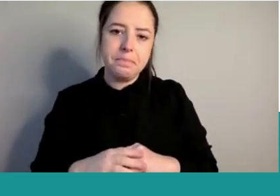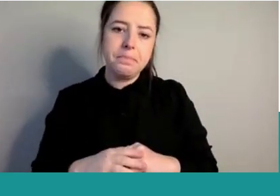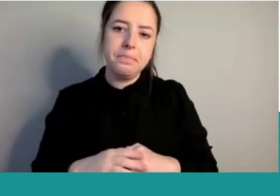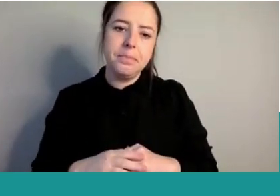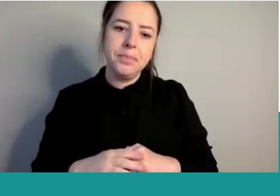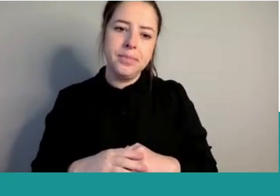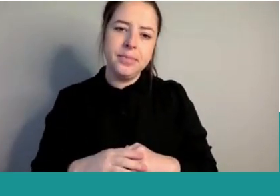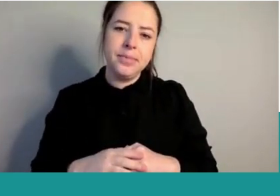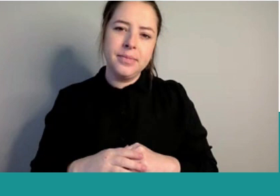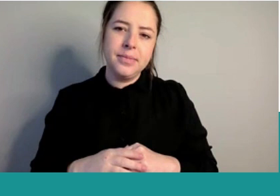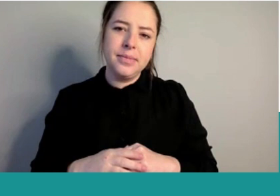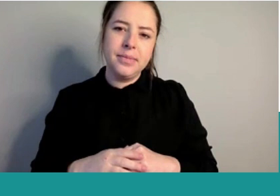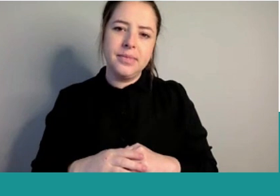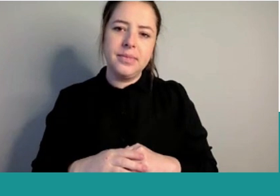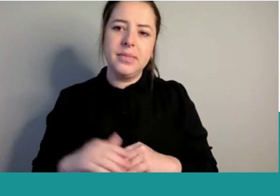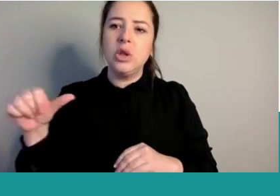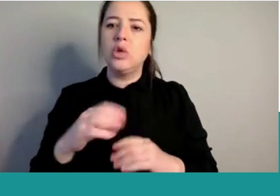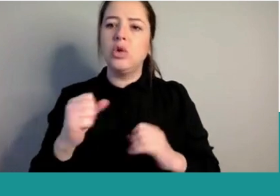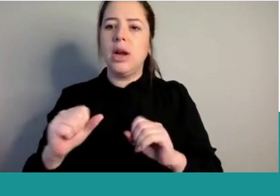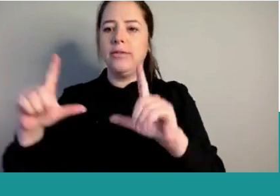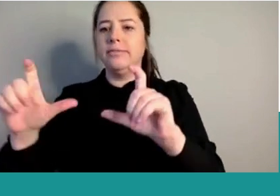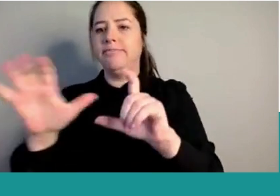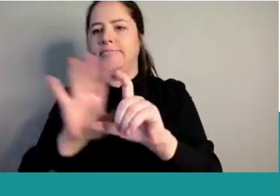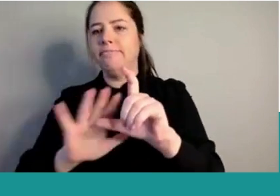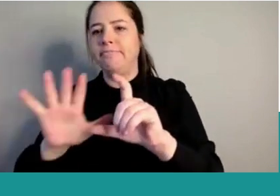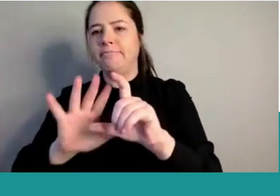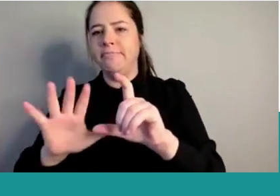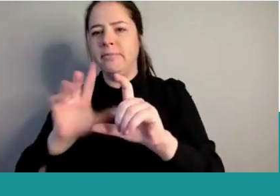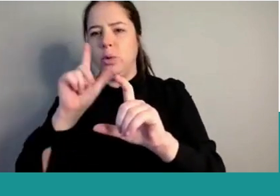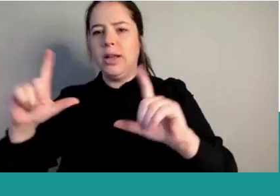So there should be a a QR code on your screen now, that'll take you to the Slido.